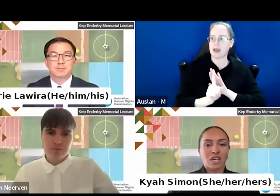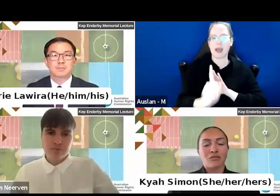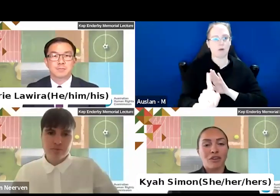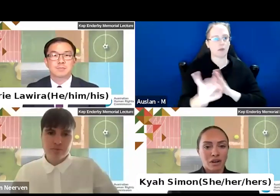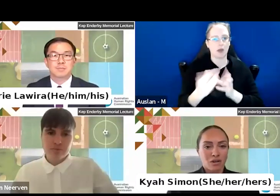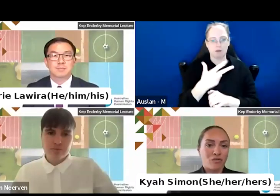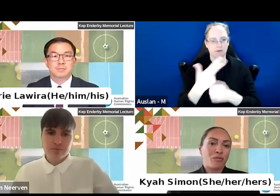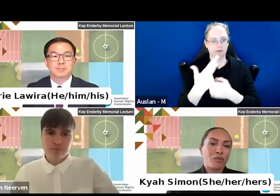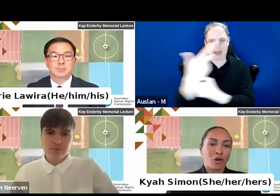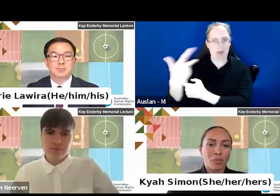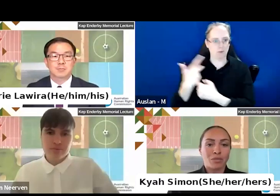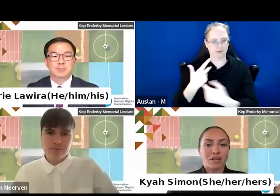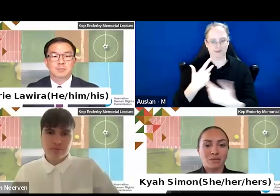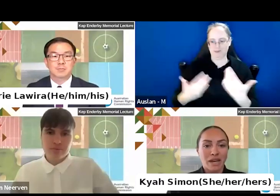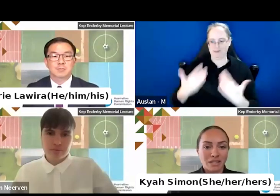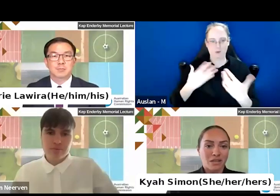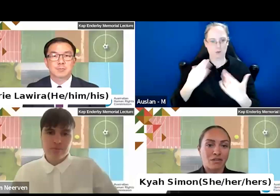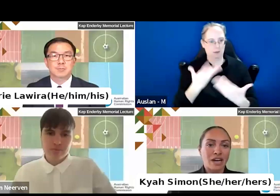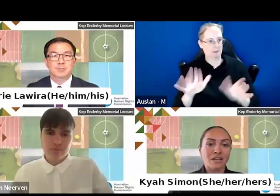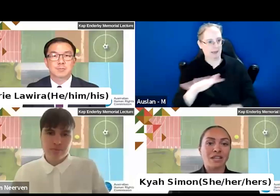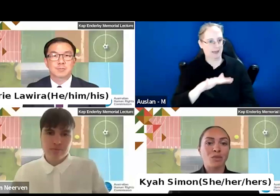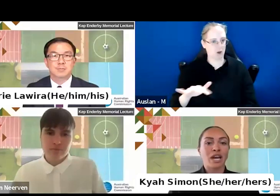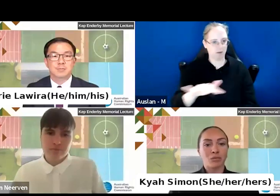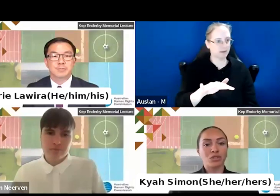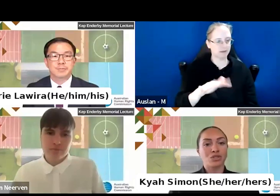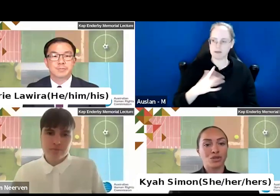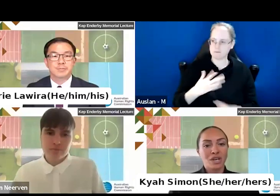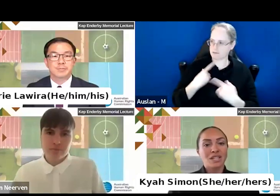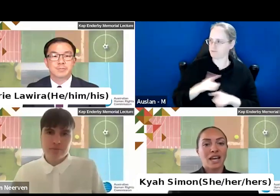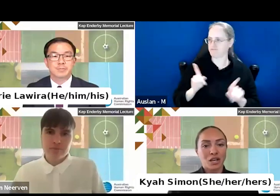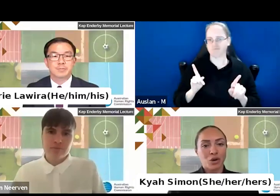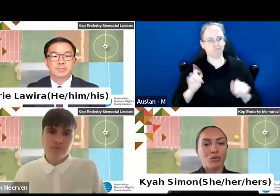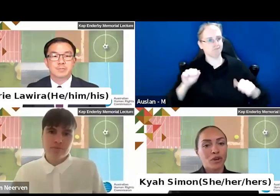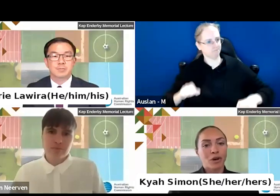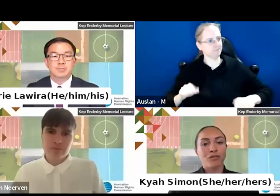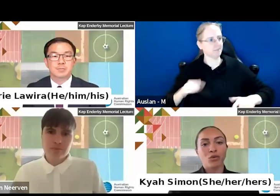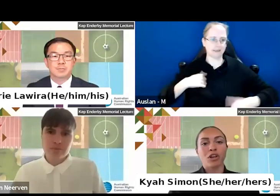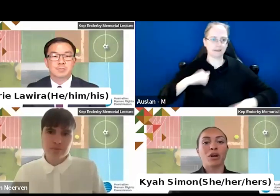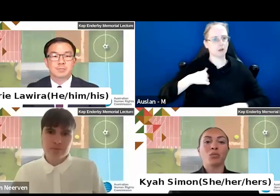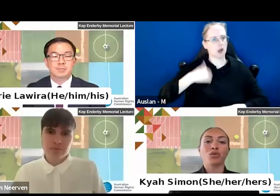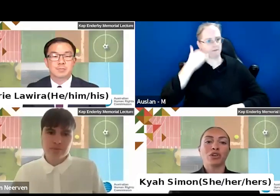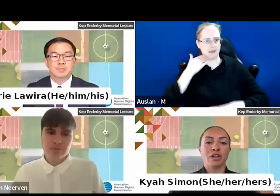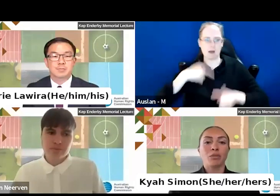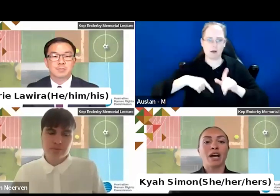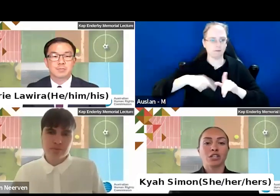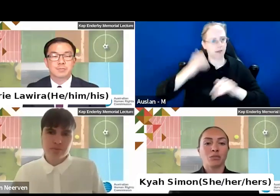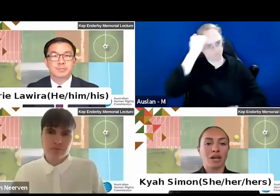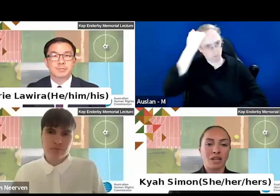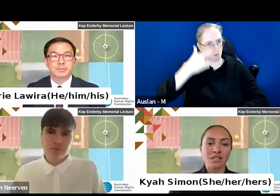in front public spaces and arenas, and be able to say, you know, I'm a female footballer, but I'm also really passionate about this.